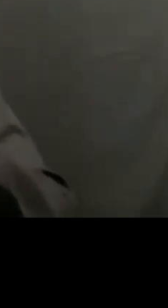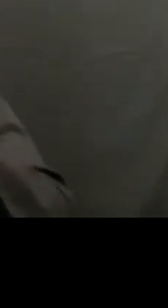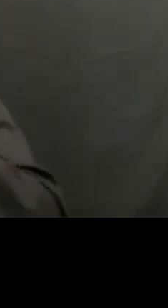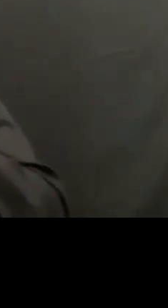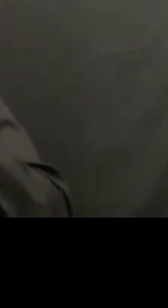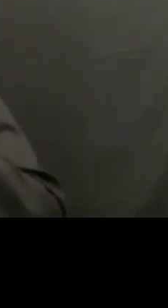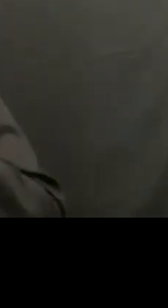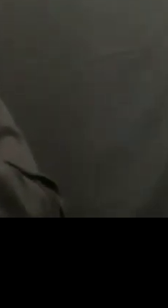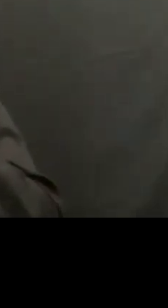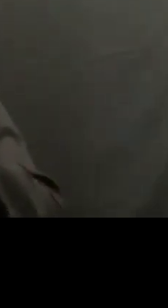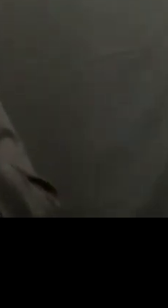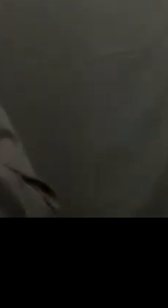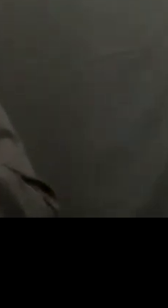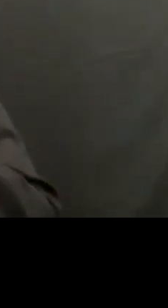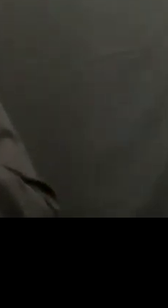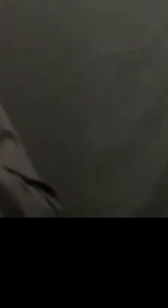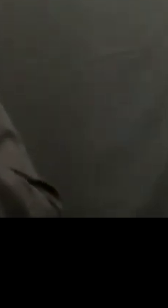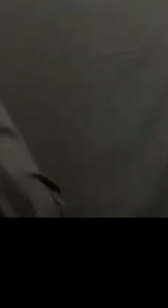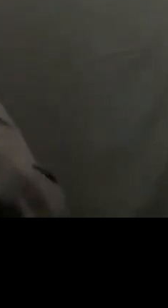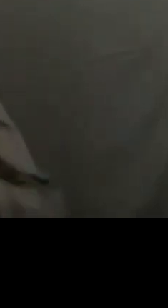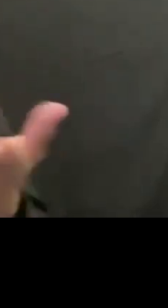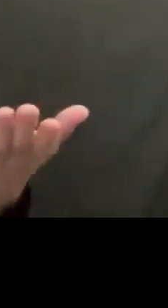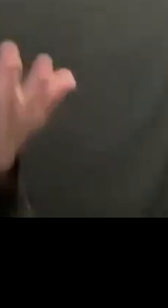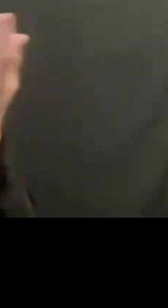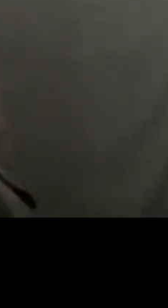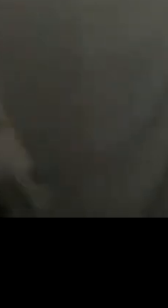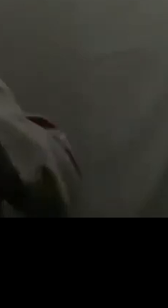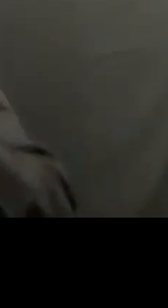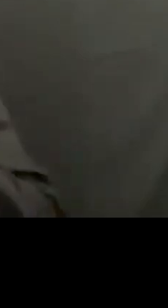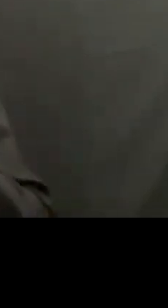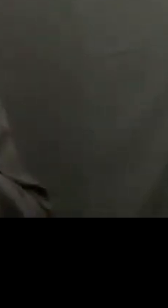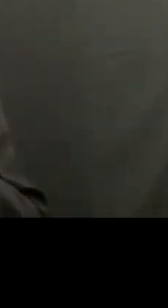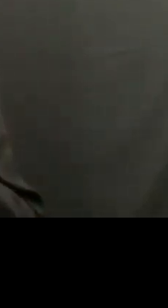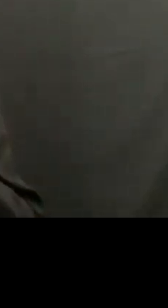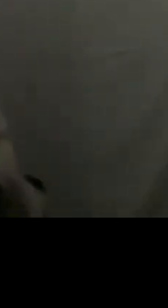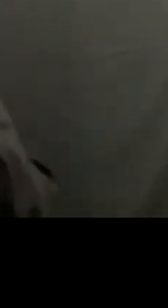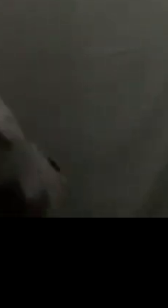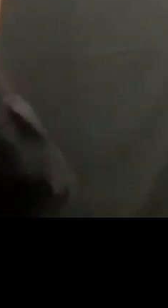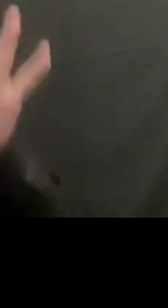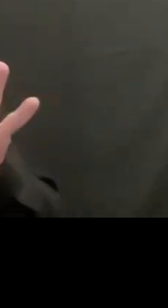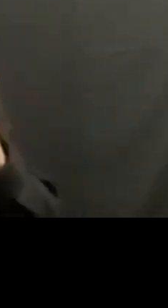So that might cover that. Also forms.